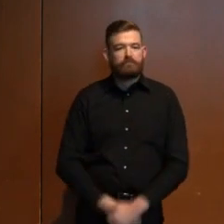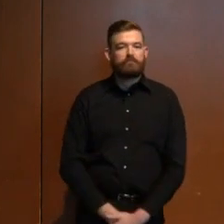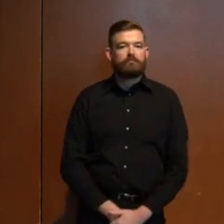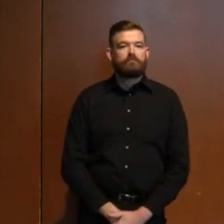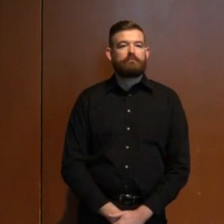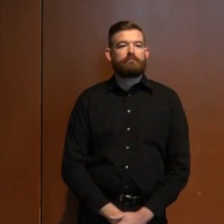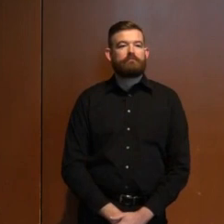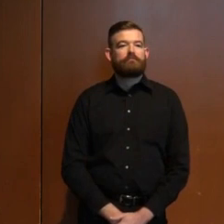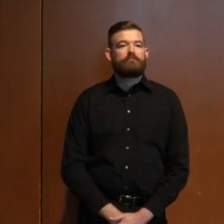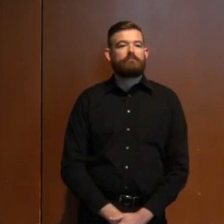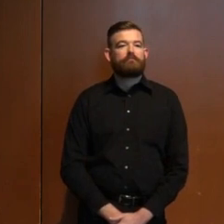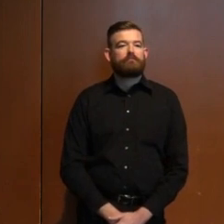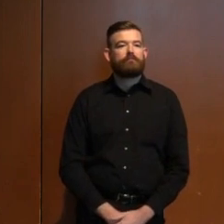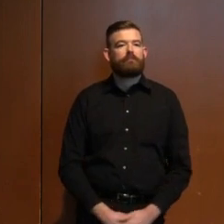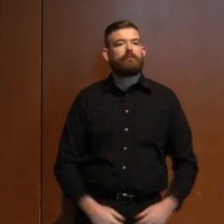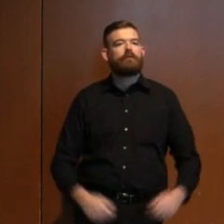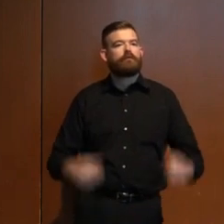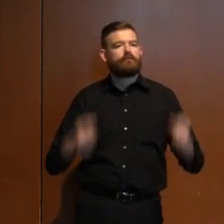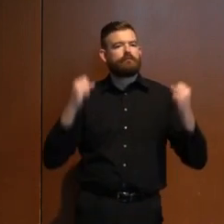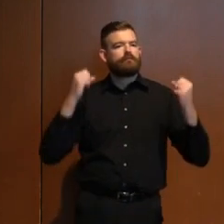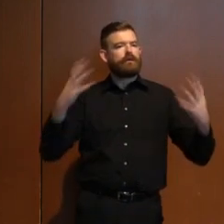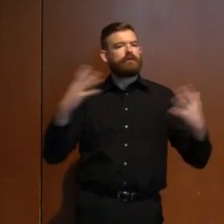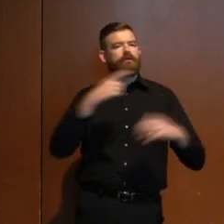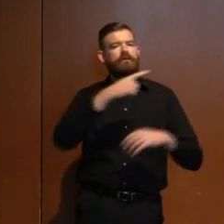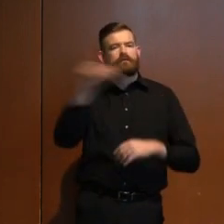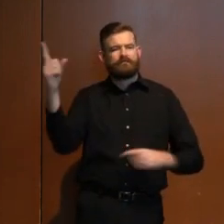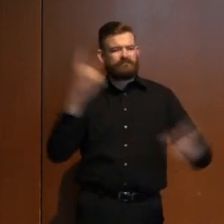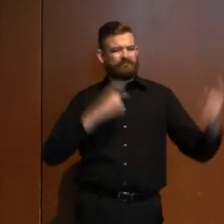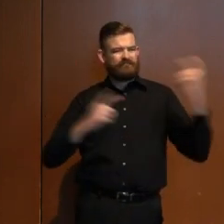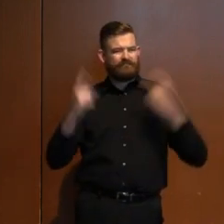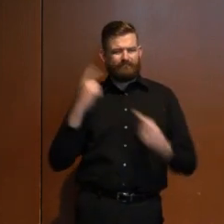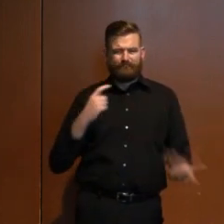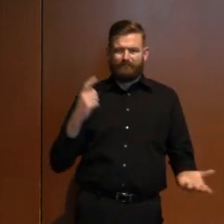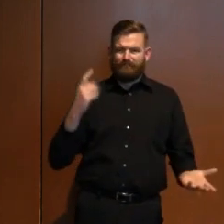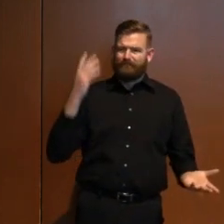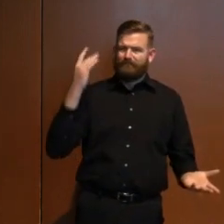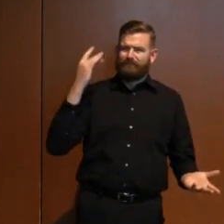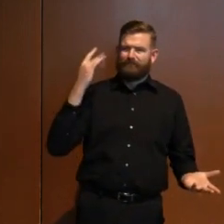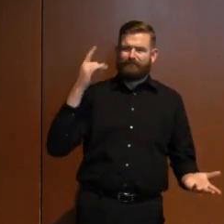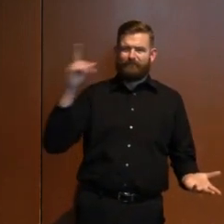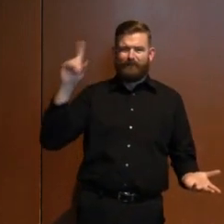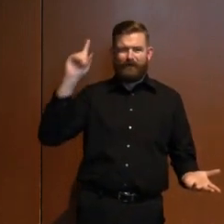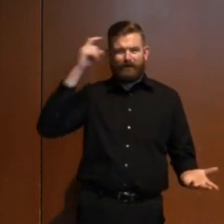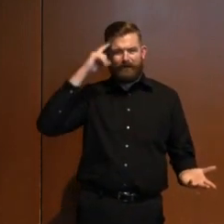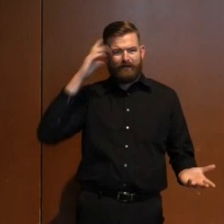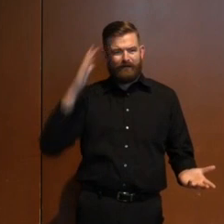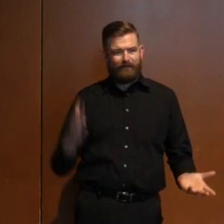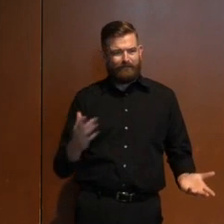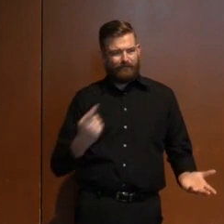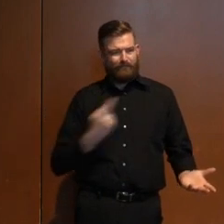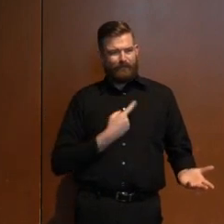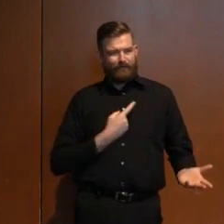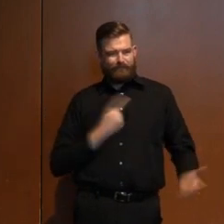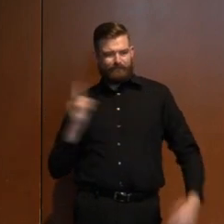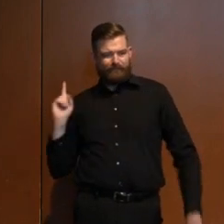TO BE A LITTLE MORE TODAY. WELCOME EVERYONE. THANK YOU FOR JOINING. I'VE BEEN ASKED BY THE WAY BY MANY PEOPLE WHY I COME IN BY